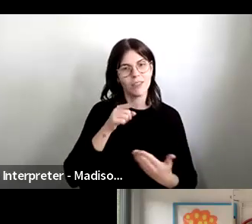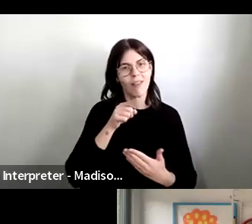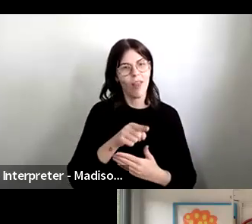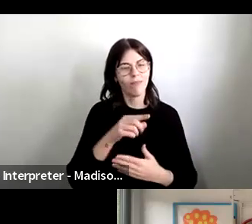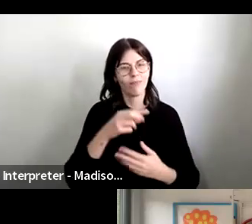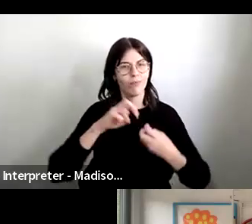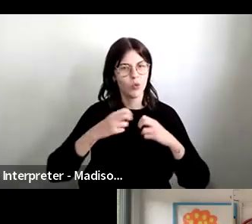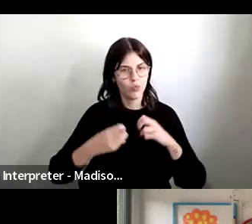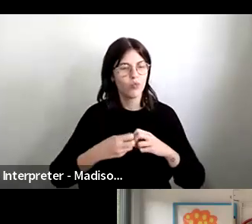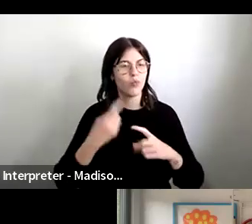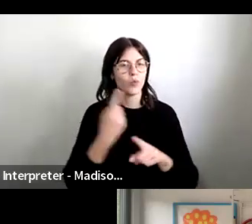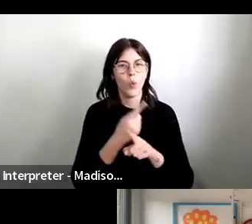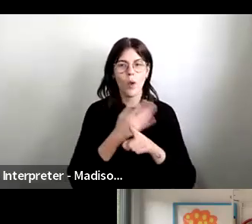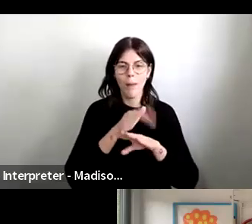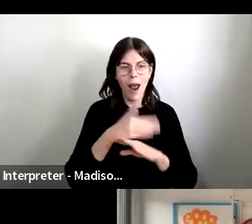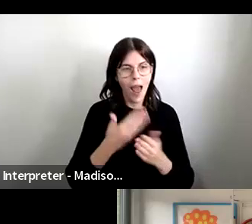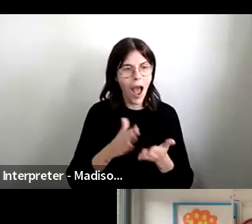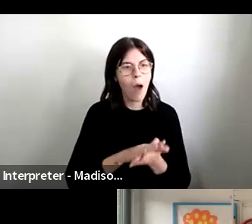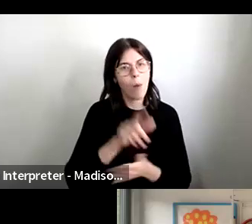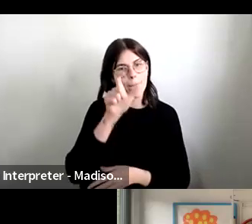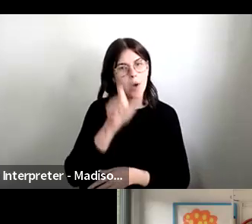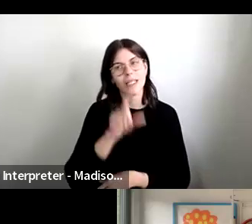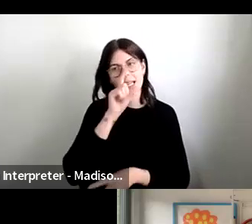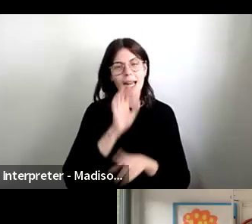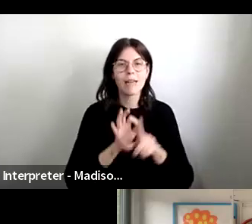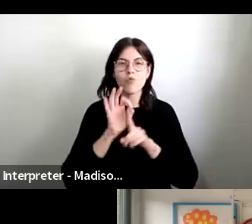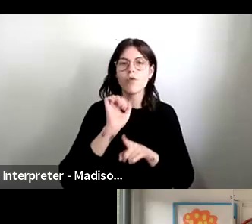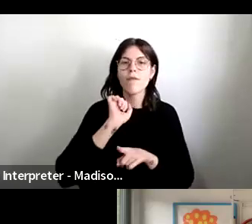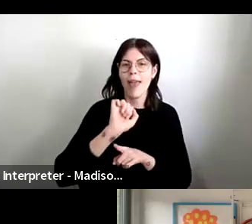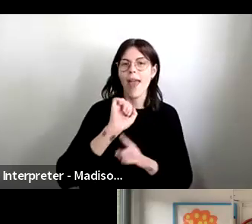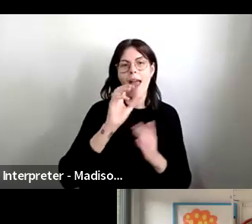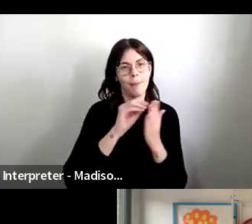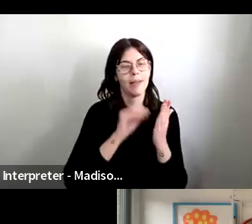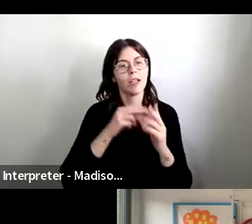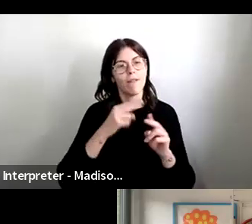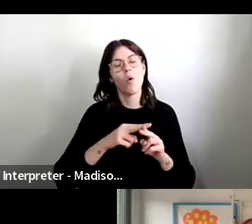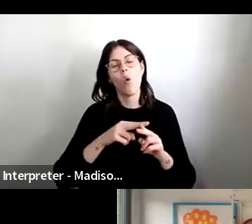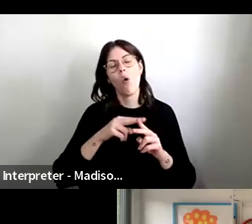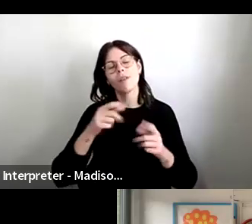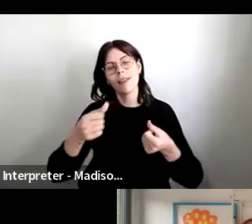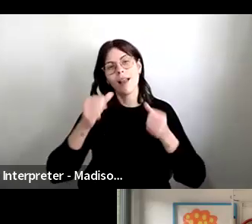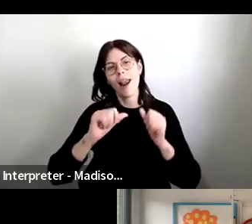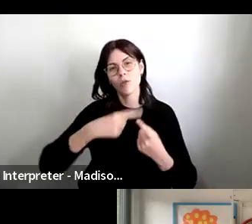about how someone might improve the application for the next round. -- Creative Australia staff.